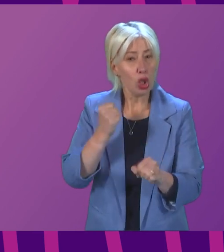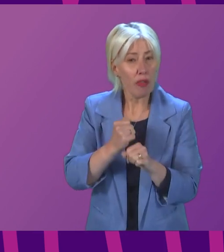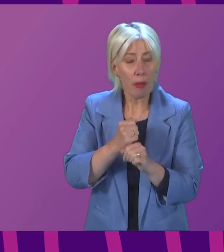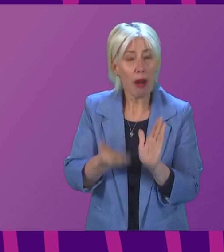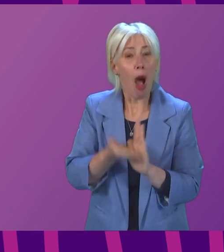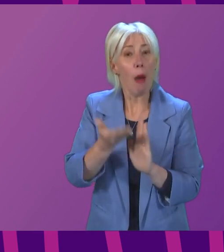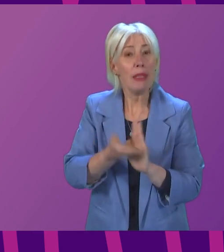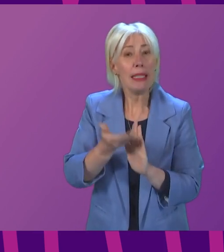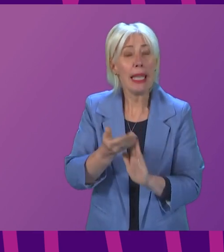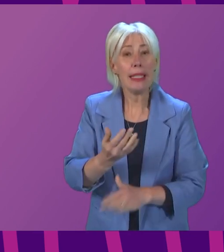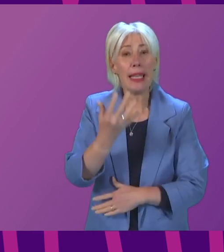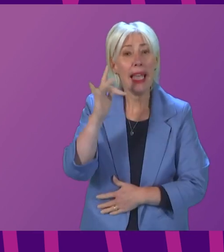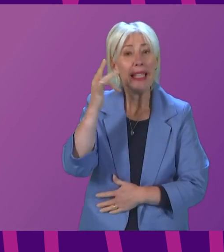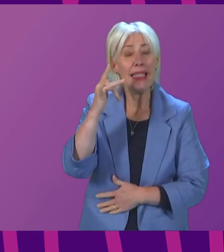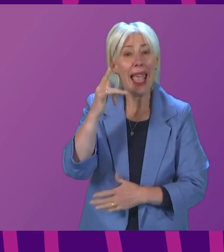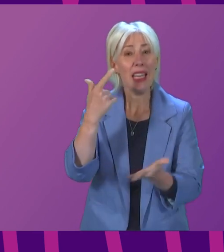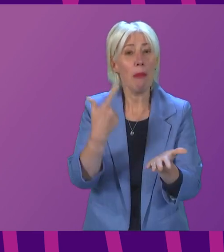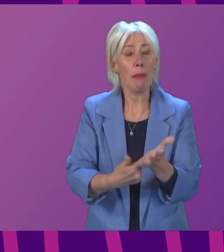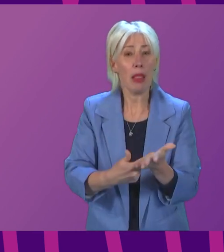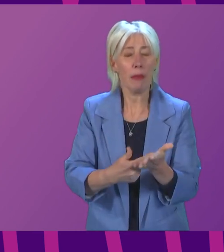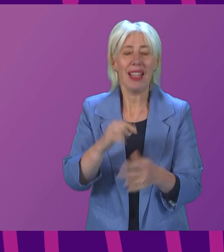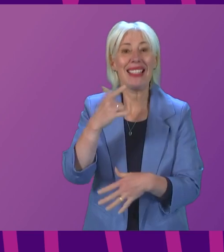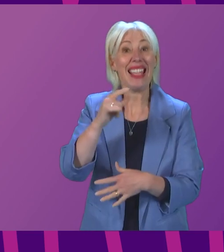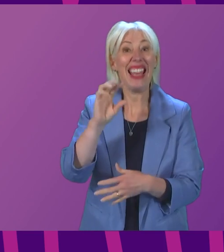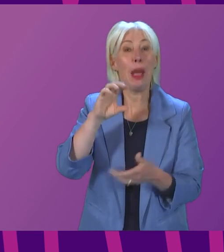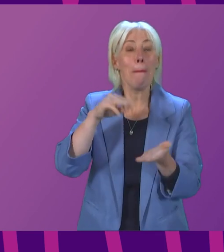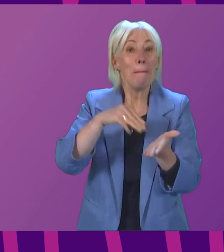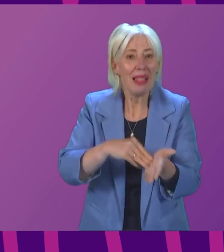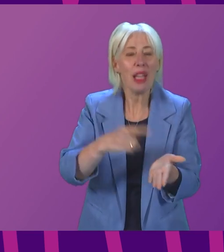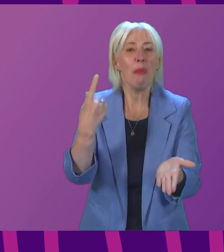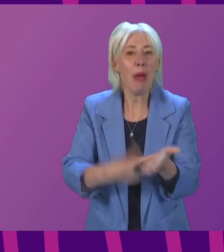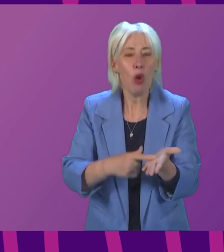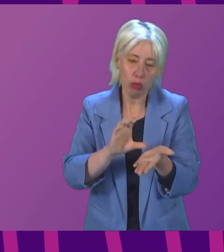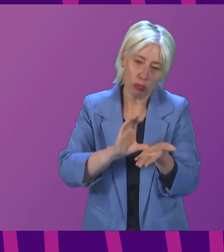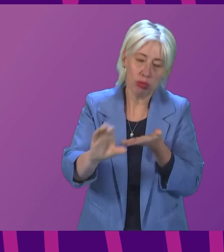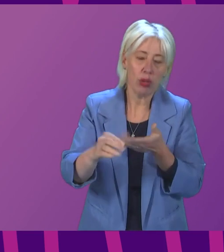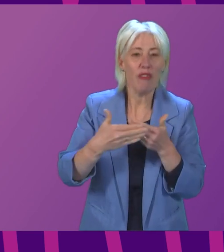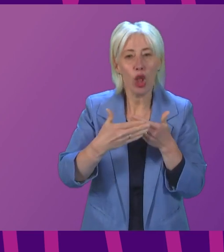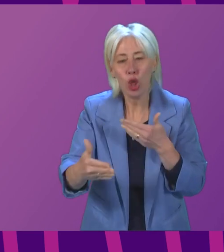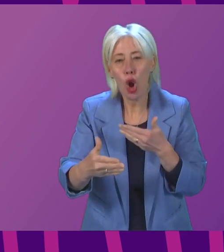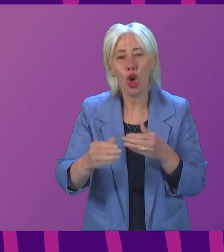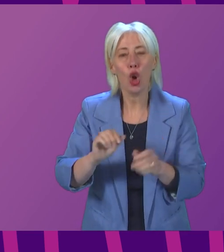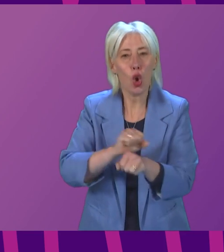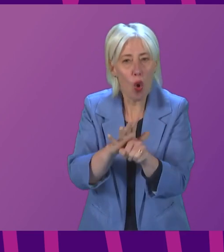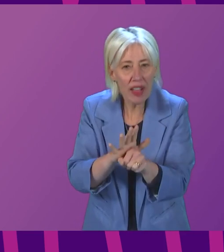the £10 million long Covid support fund has been allocated for and how much has been spent.